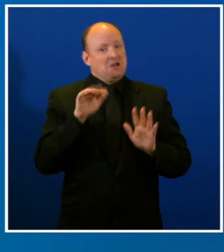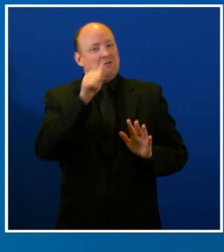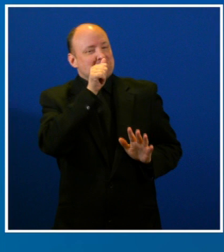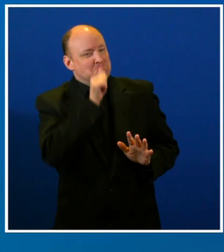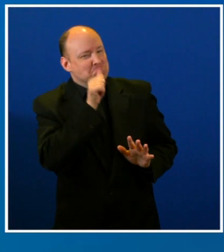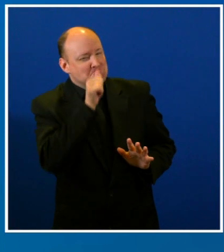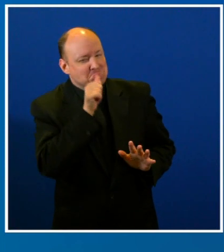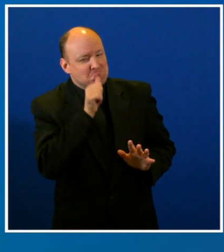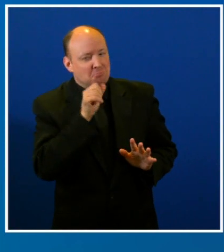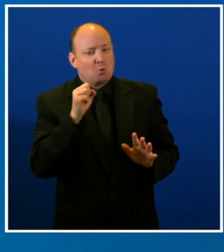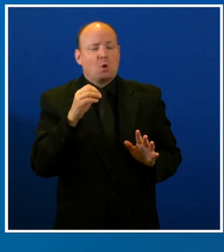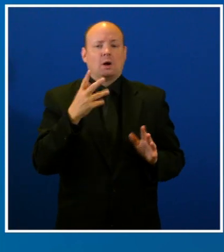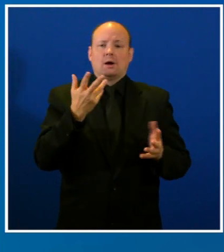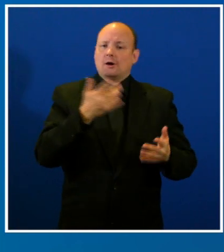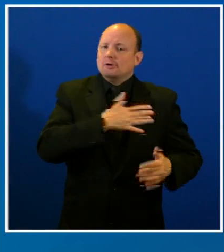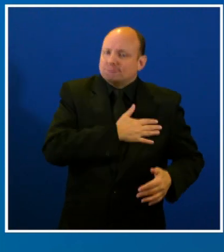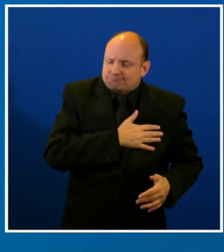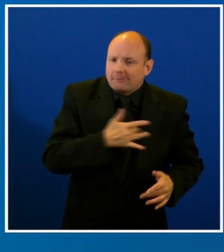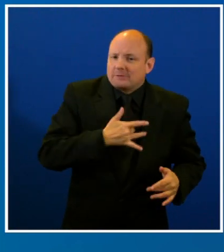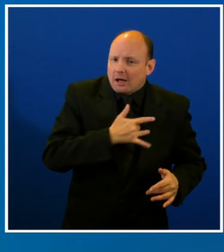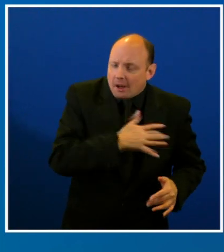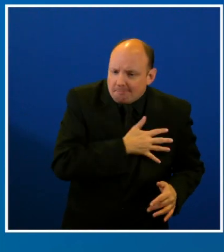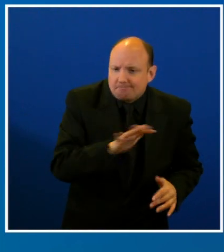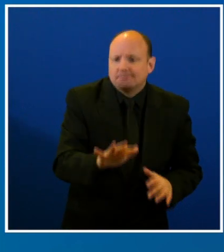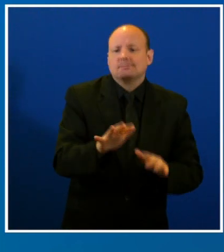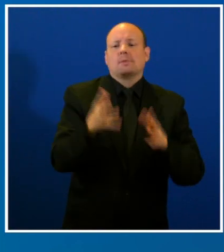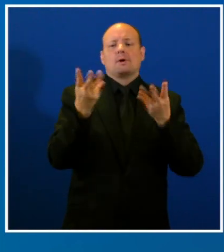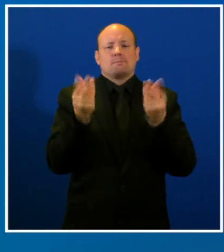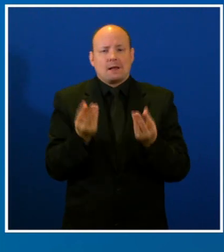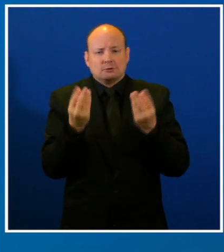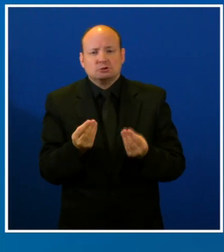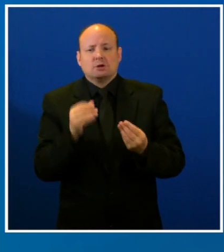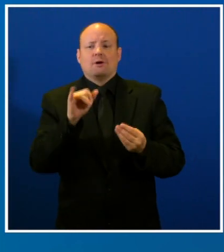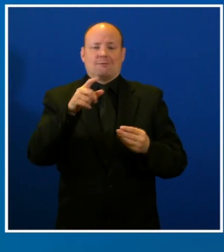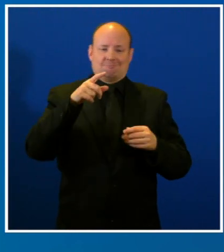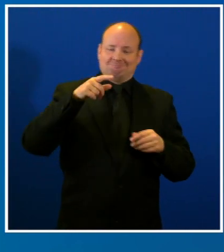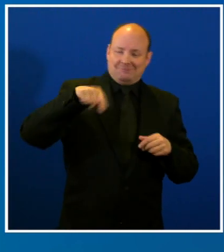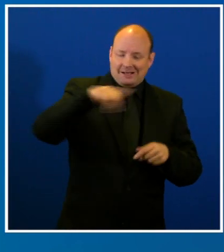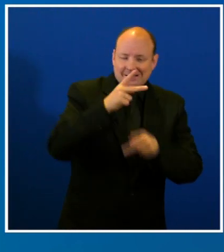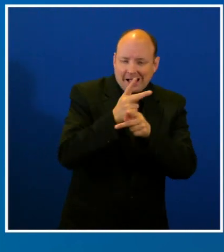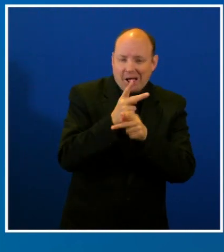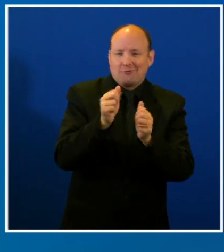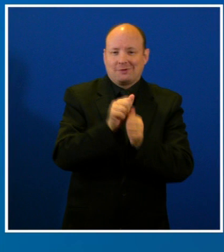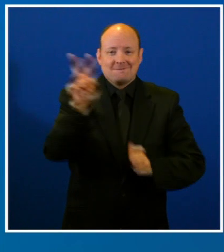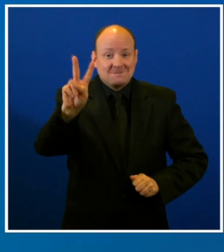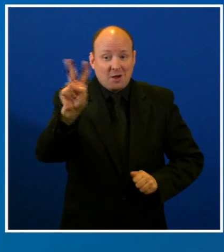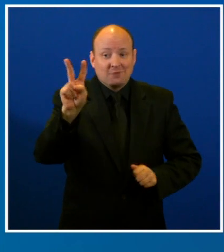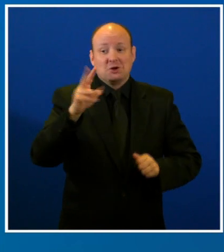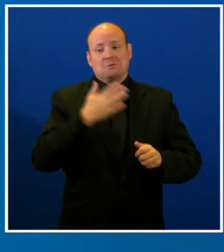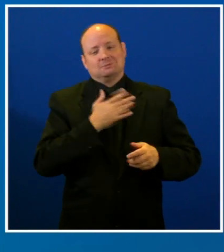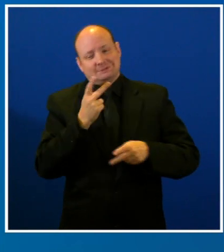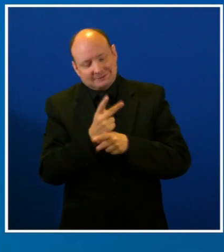kindness we can get through this Vancouver. Let's enjoy a safe virtual gathering with families and